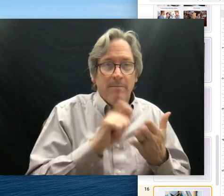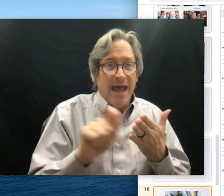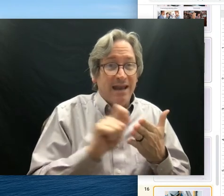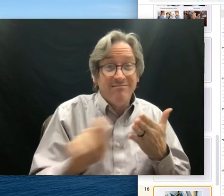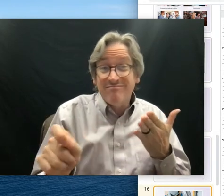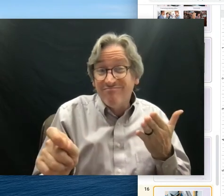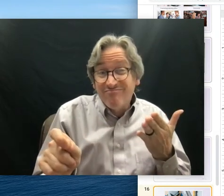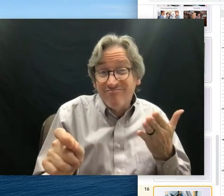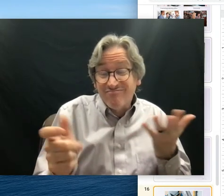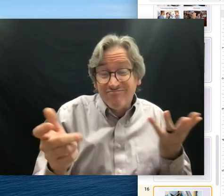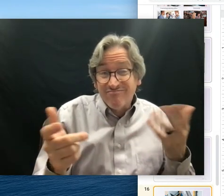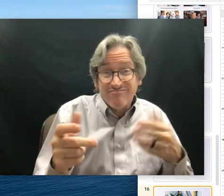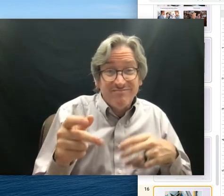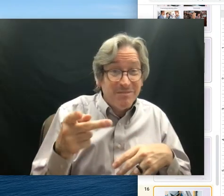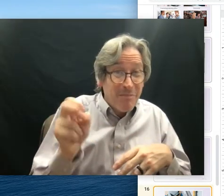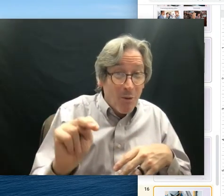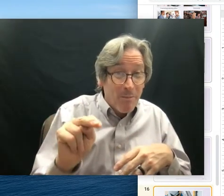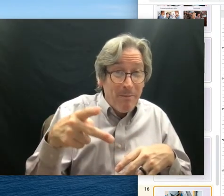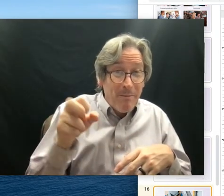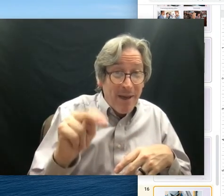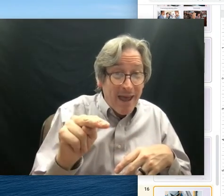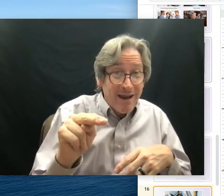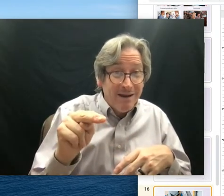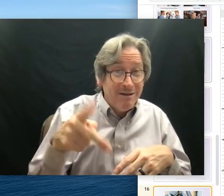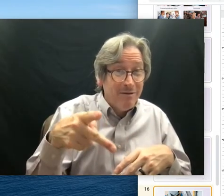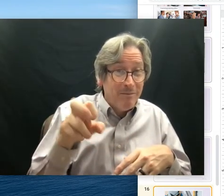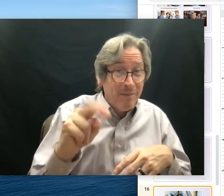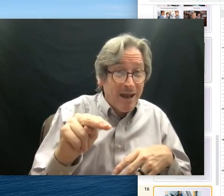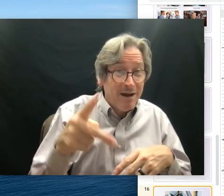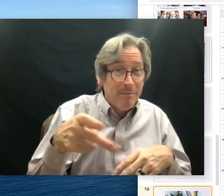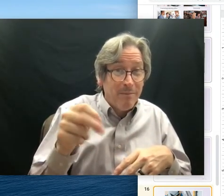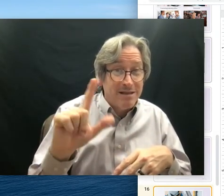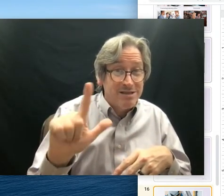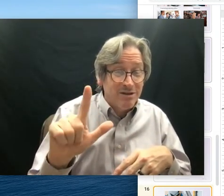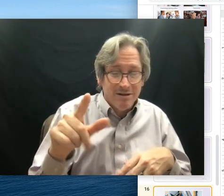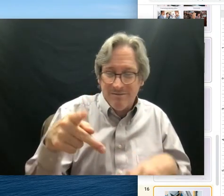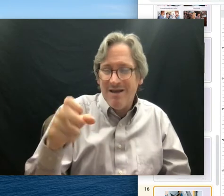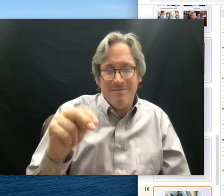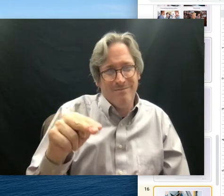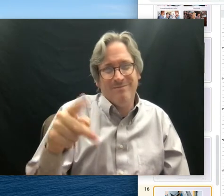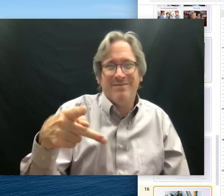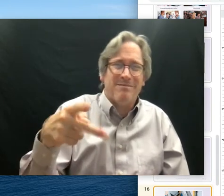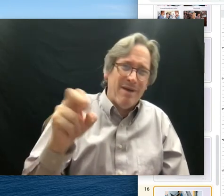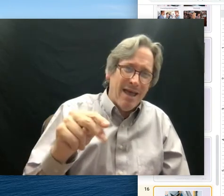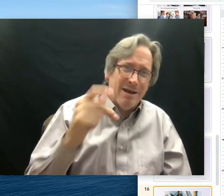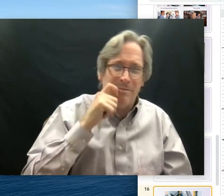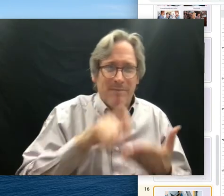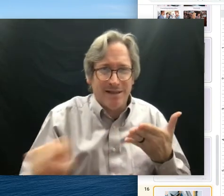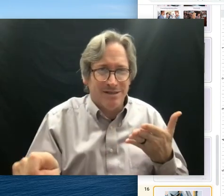pen or pen pen pencil pen pencil